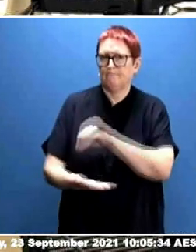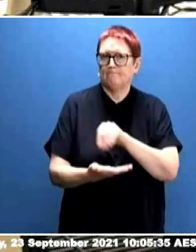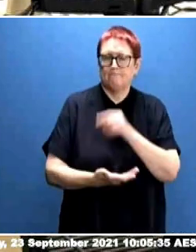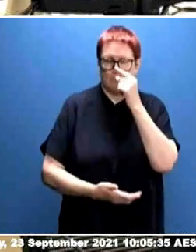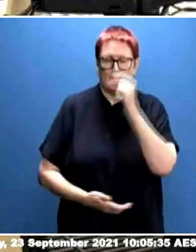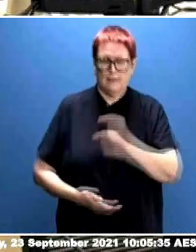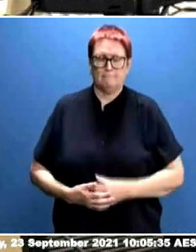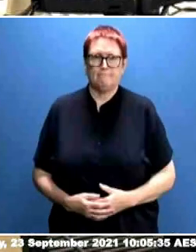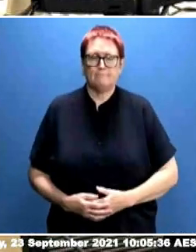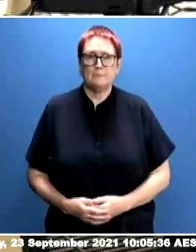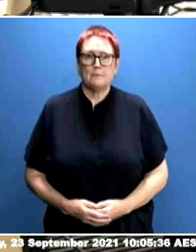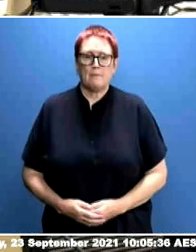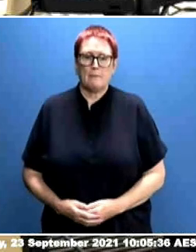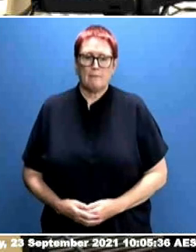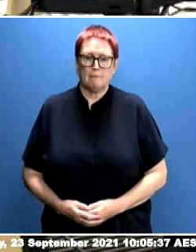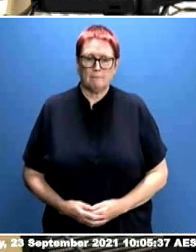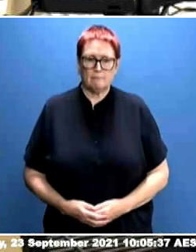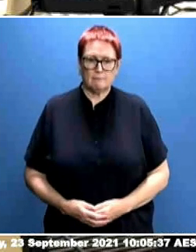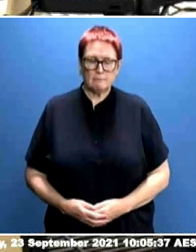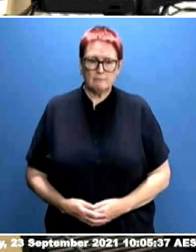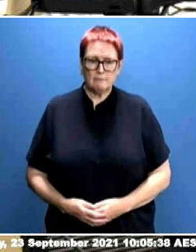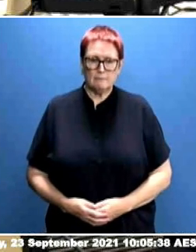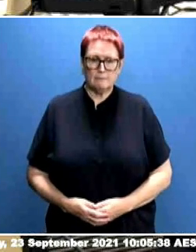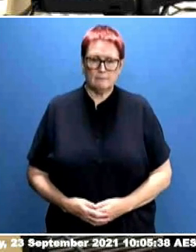with the markings you have indicated, Mr Crowley.